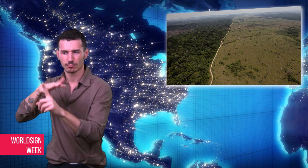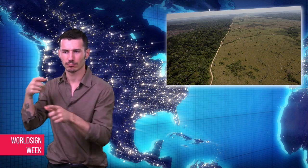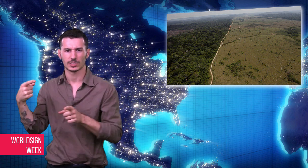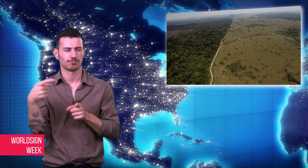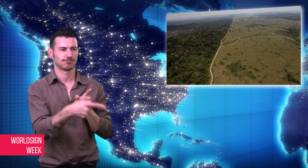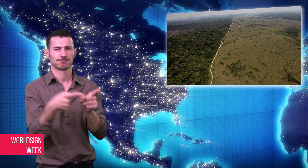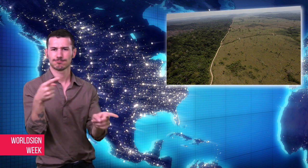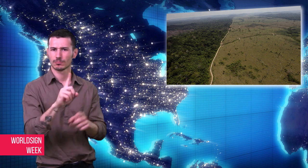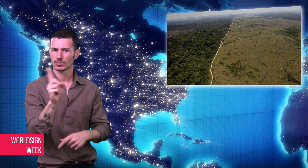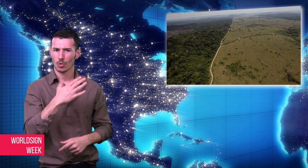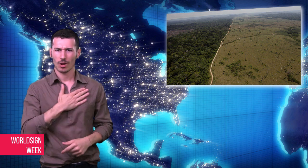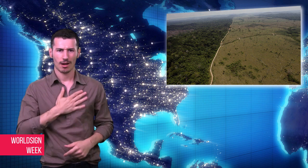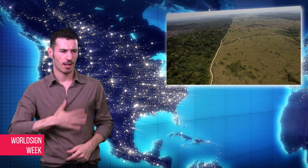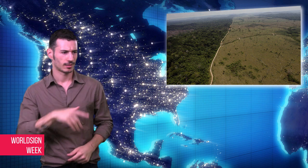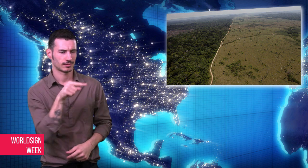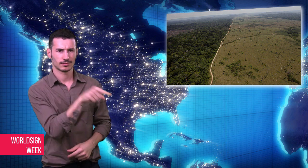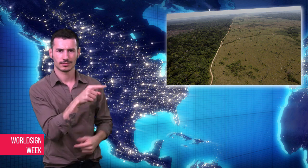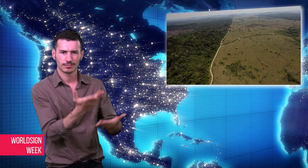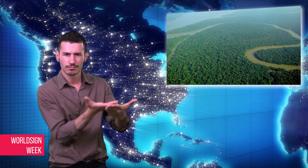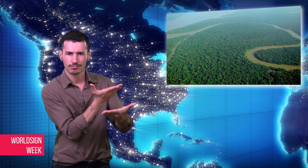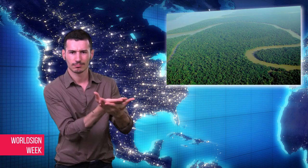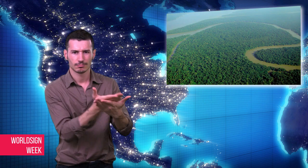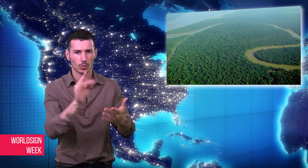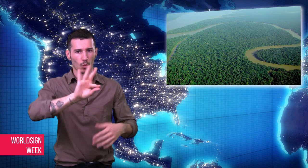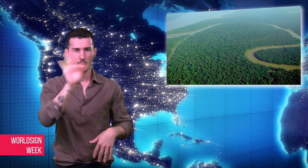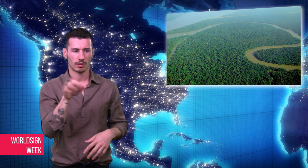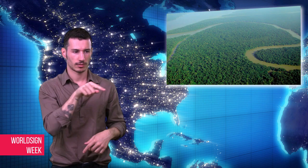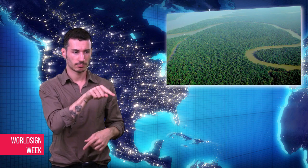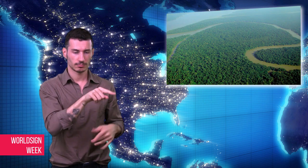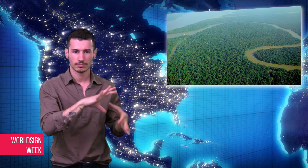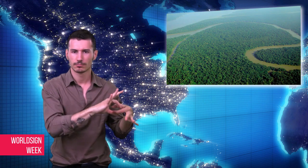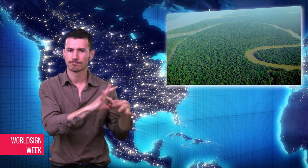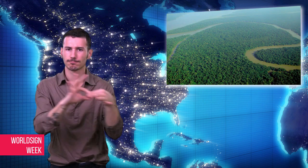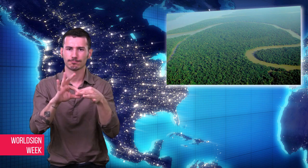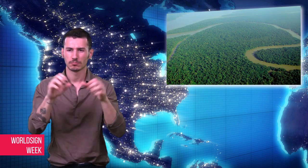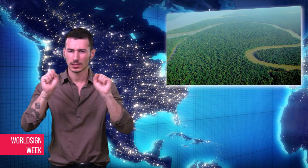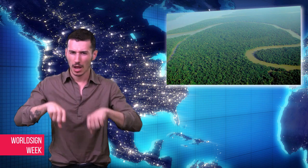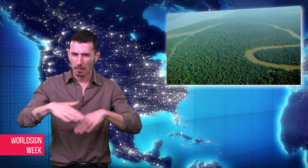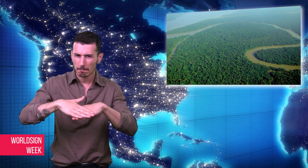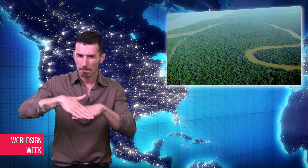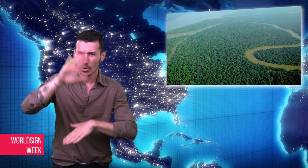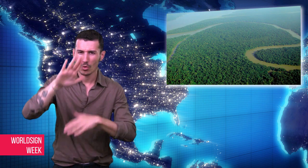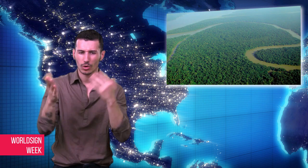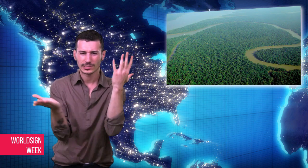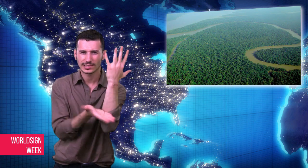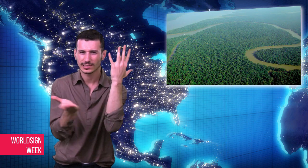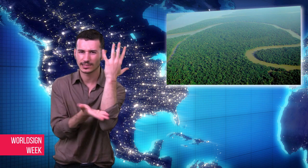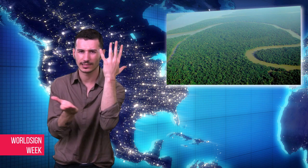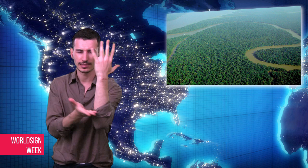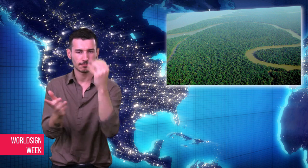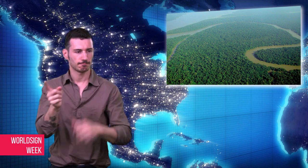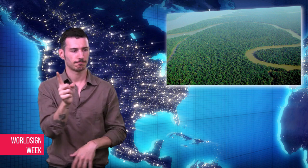ecologists who claimed the bill could lead to further deforestation.